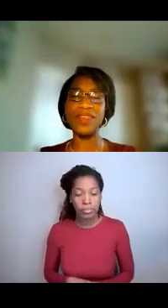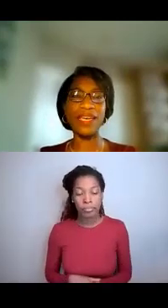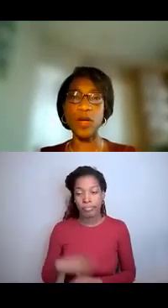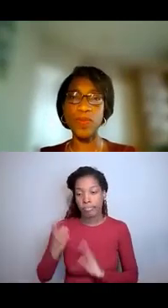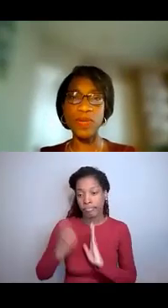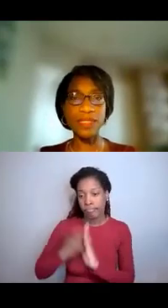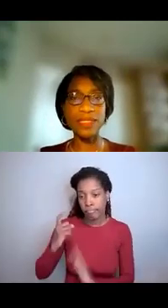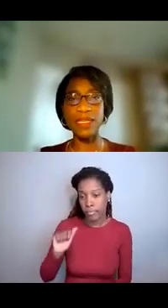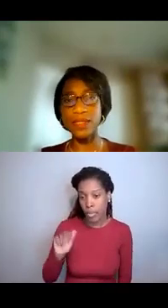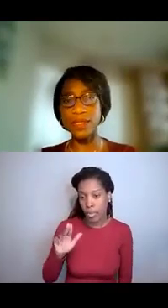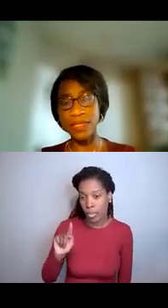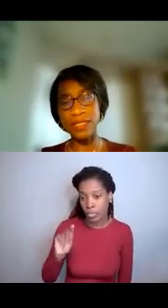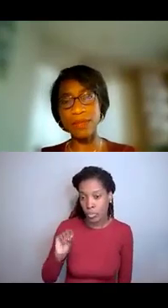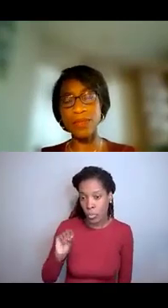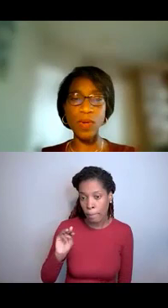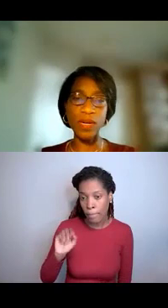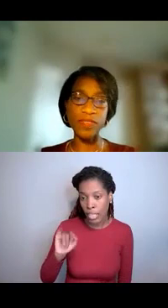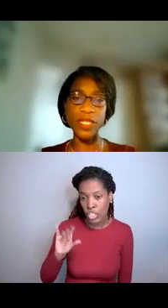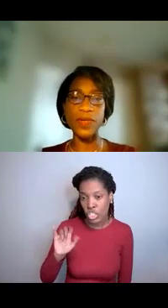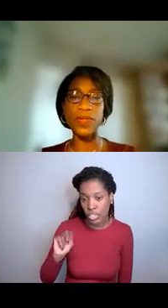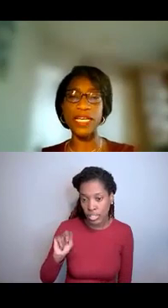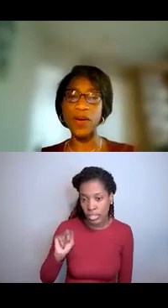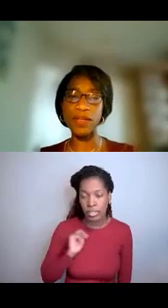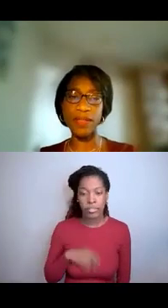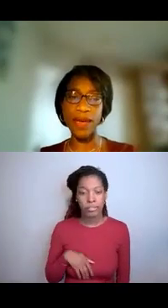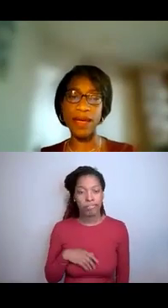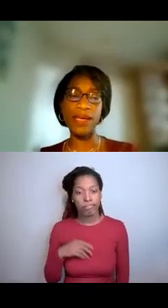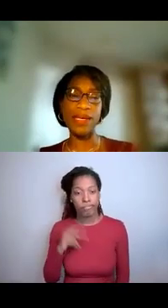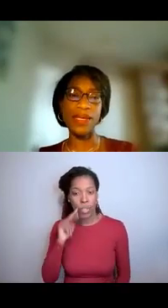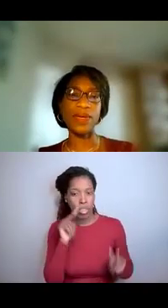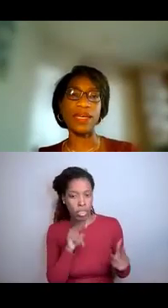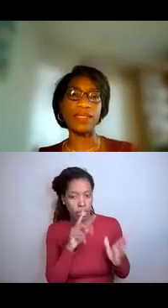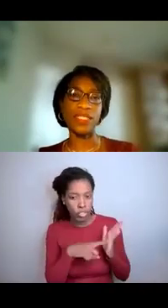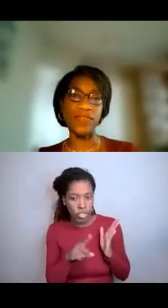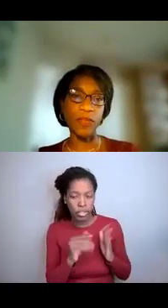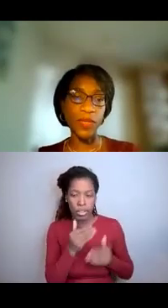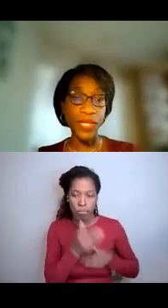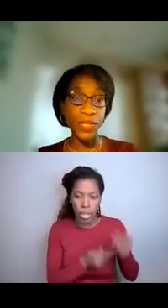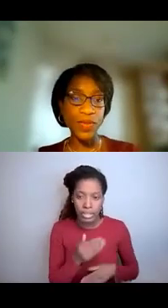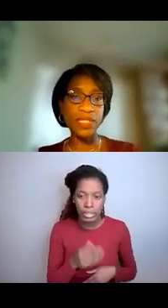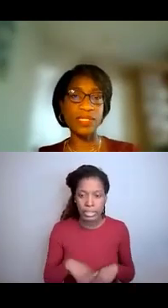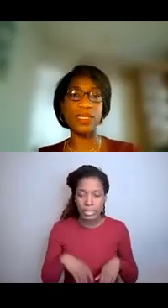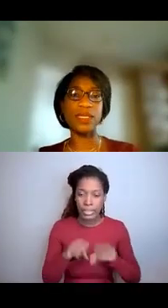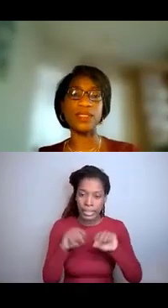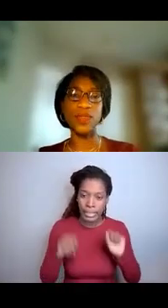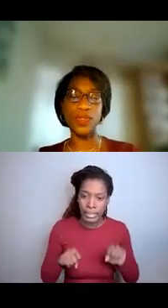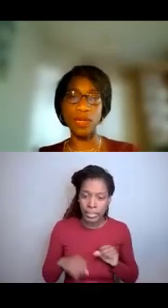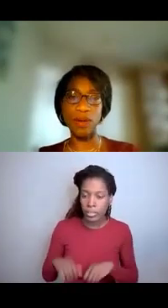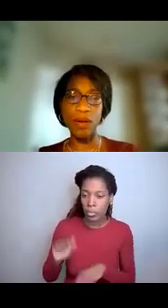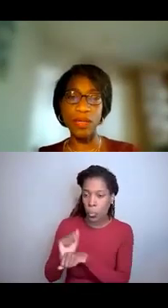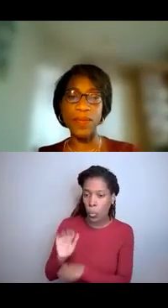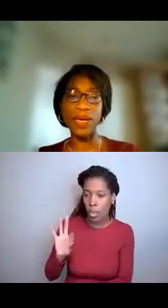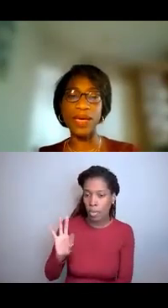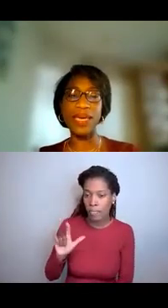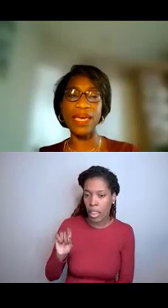looking at our processes, our systems, workflows, and all of that, developing resources, those are ongoing,